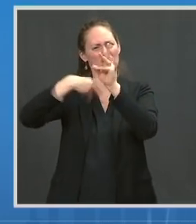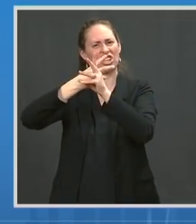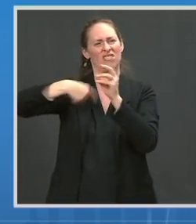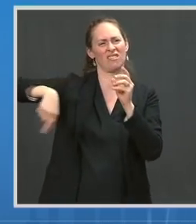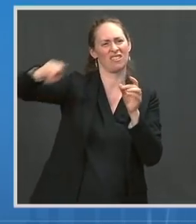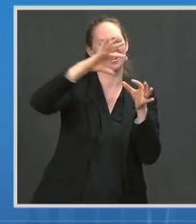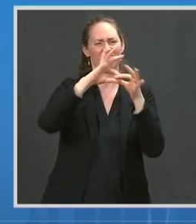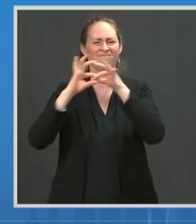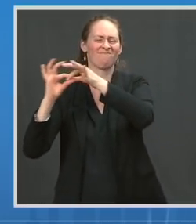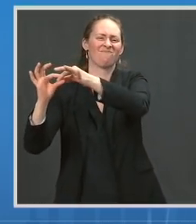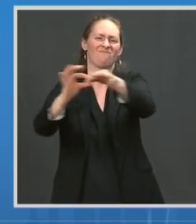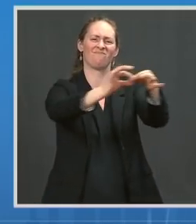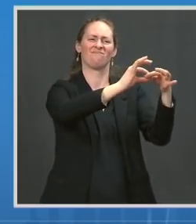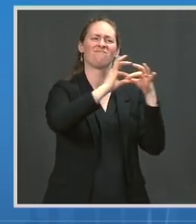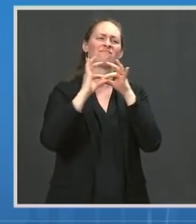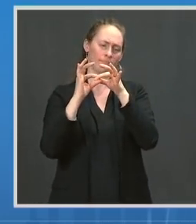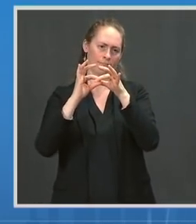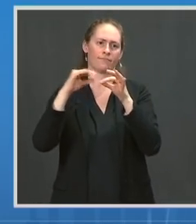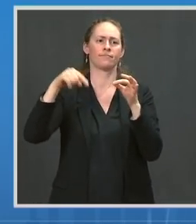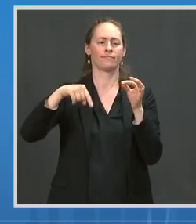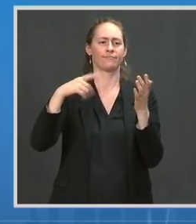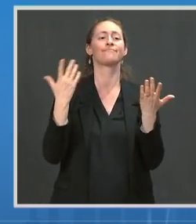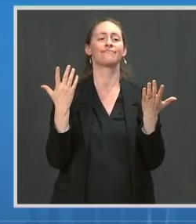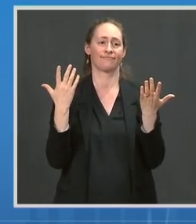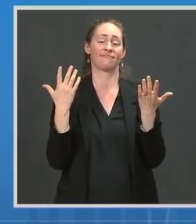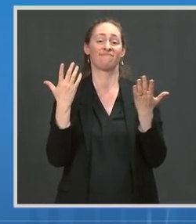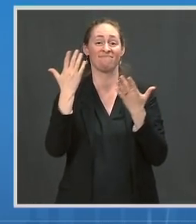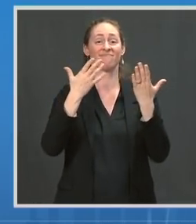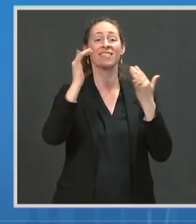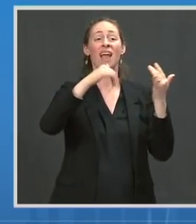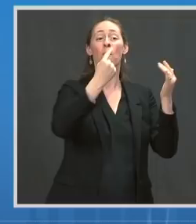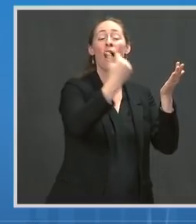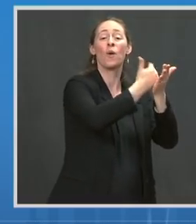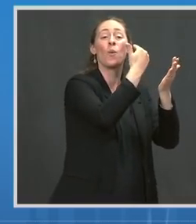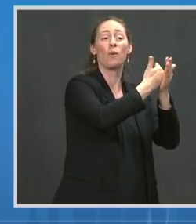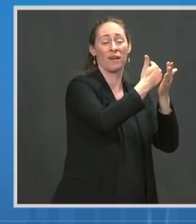that it might actually be an issue that we will have to deal with